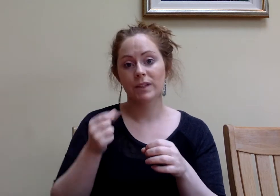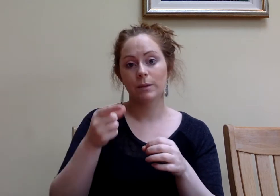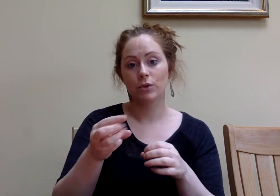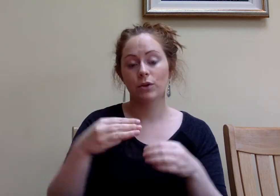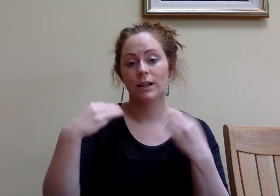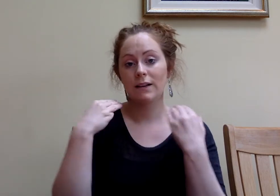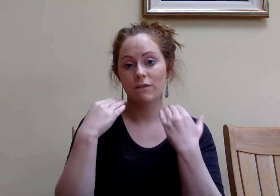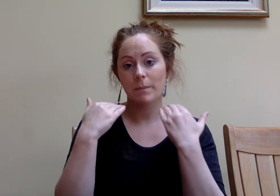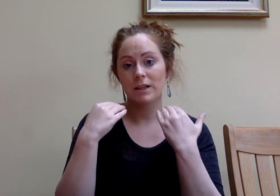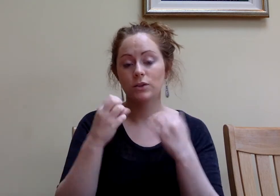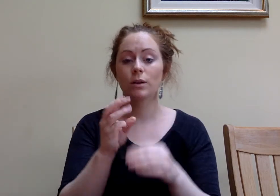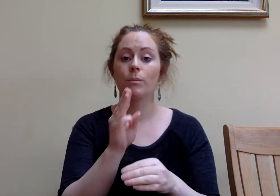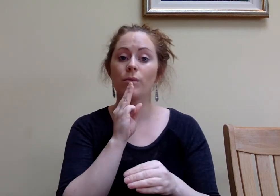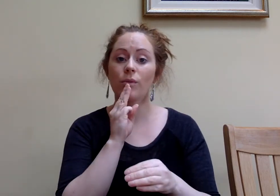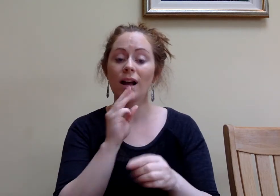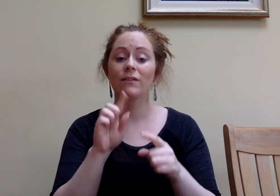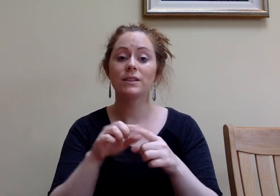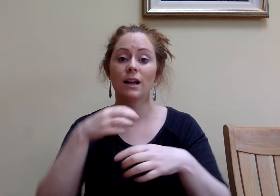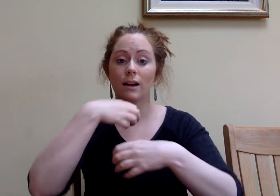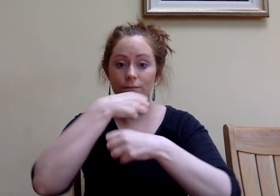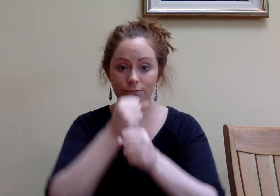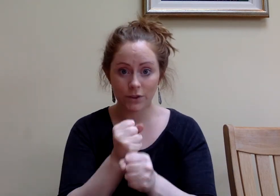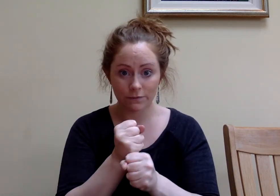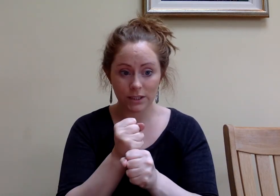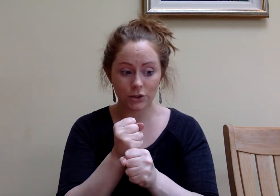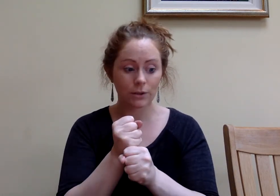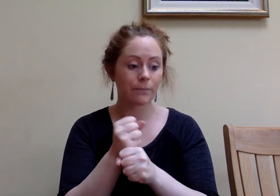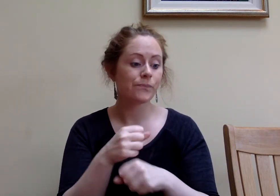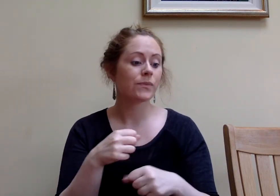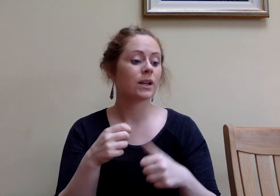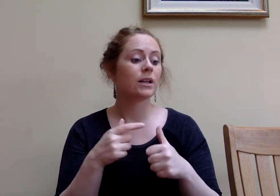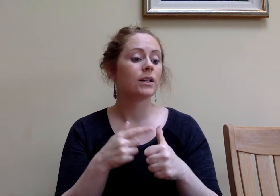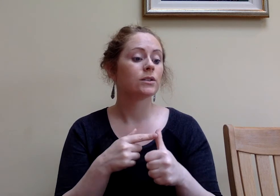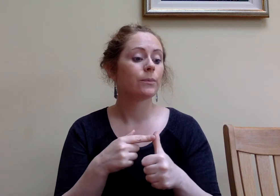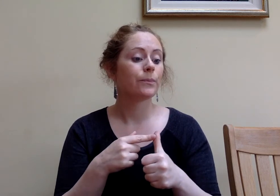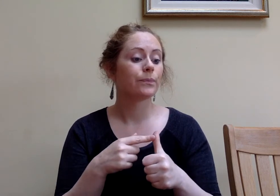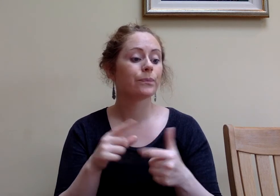Your privacy and confidentiality will be fully protected.